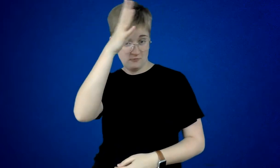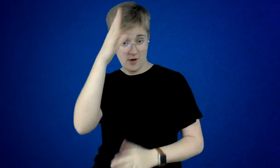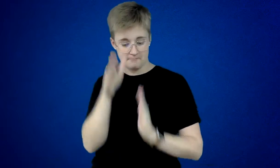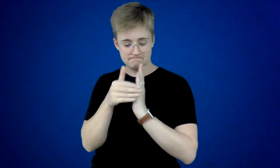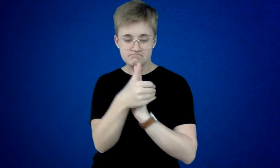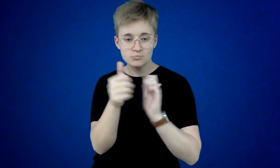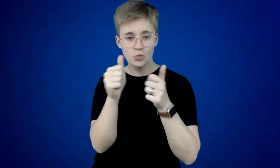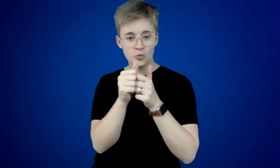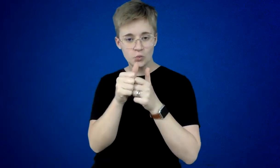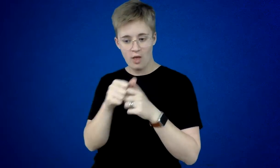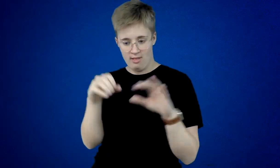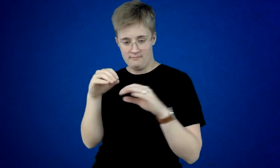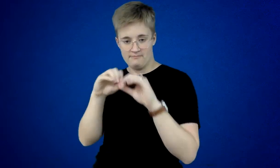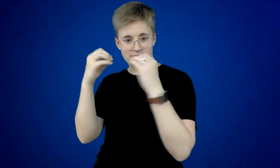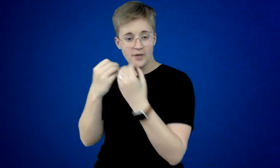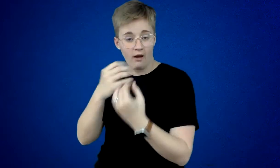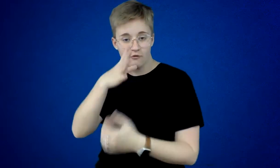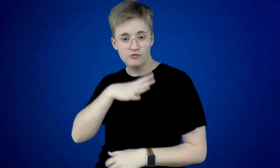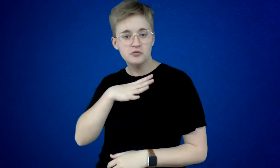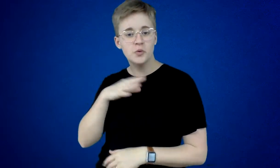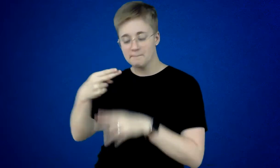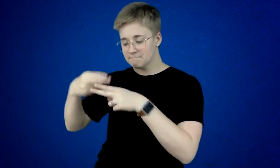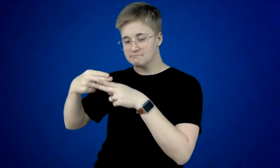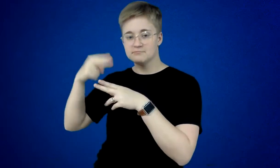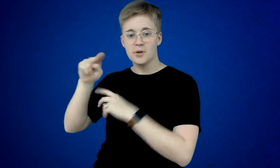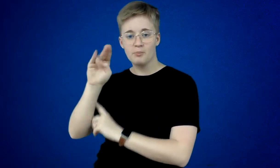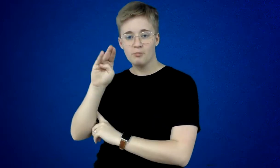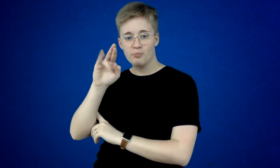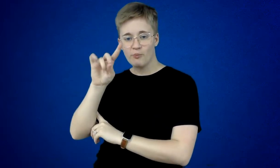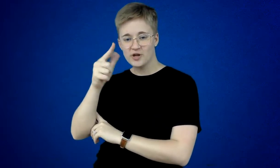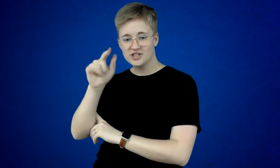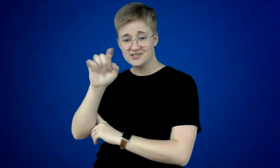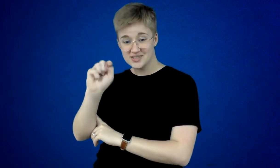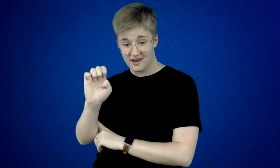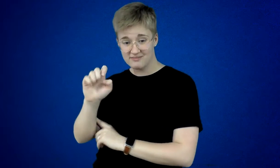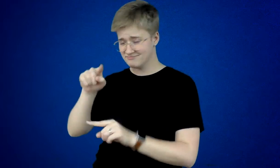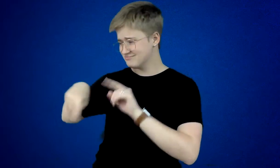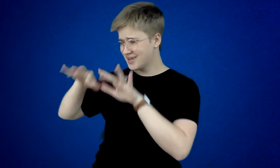secretary, whose name is Bridgette and who can’t type, which is a really bad thing for a secretary